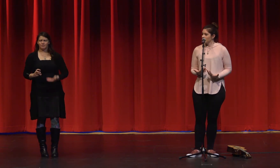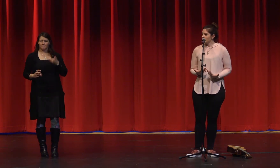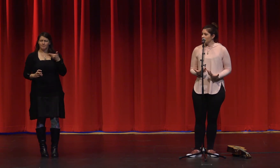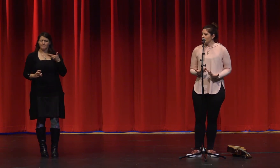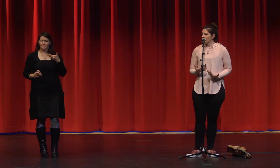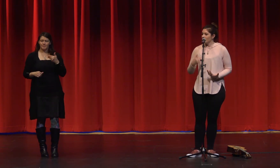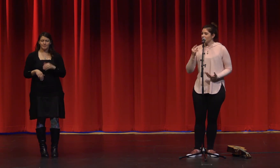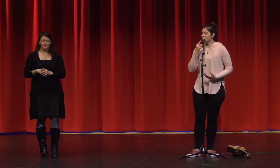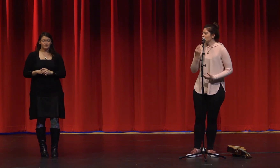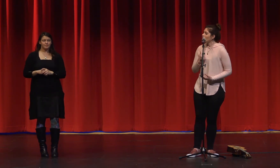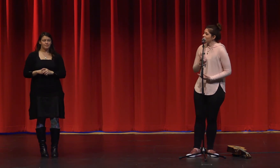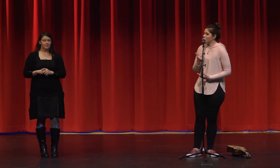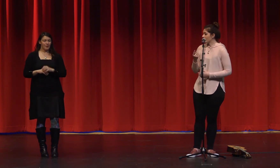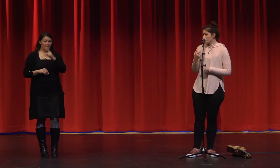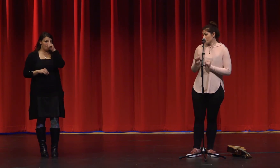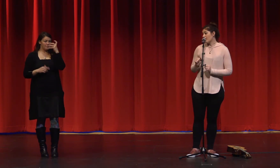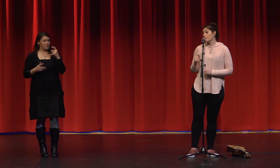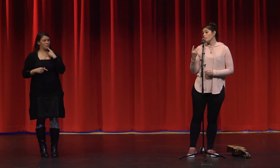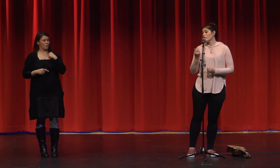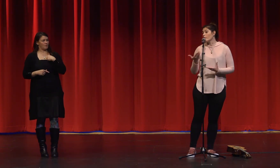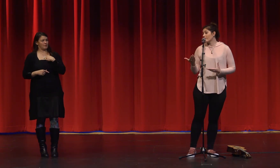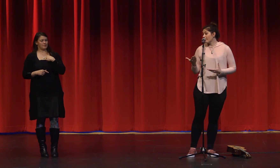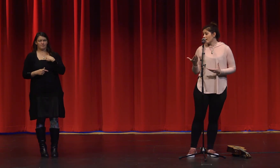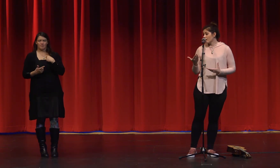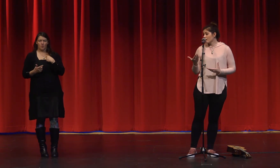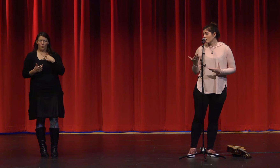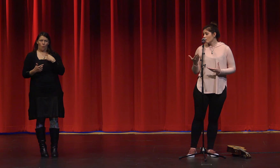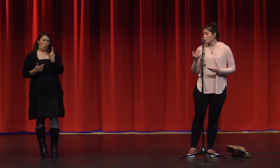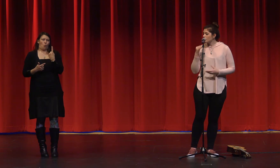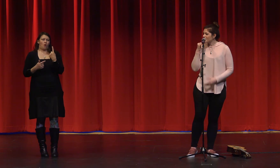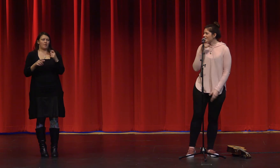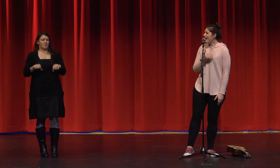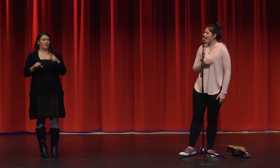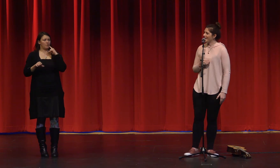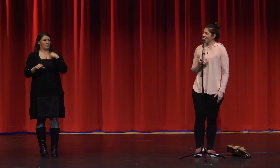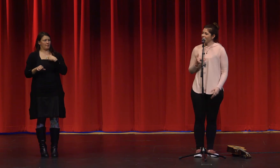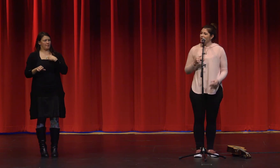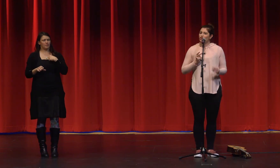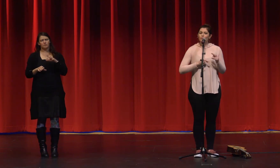Because I told myself I was only capable of one thing, which was a lie.